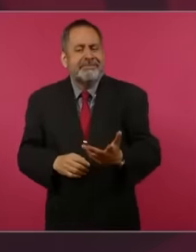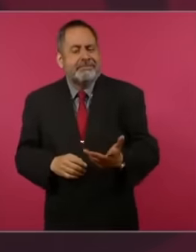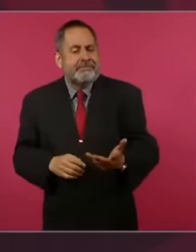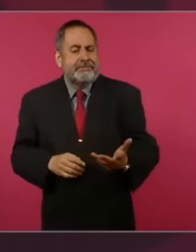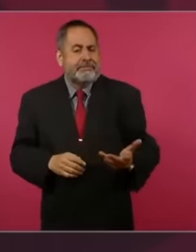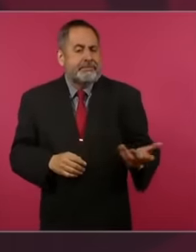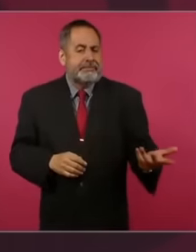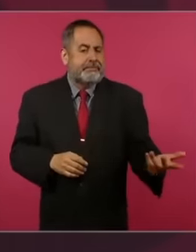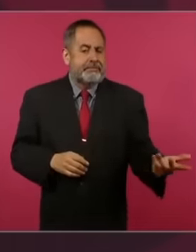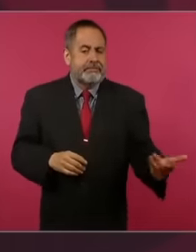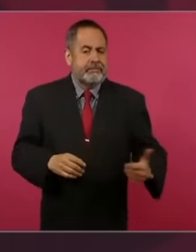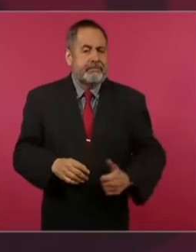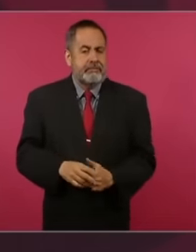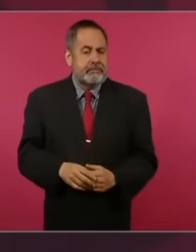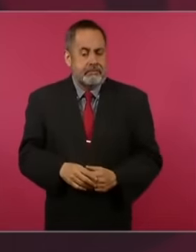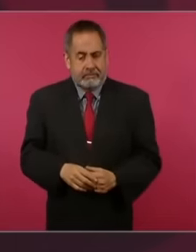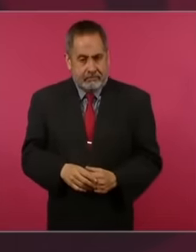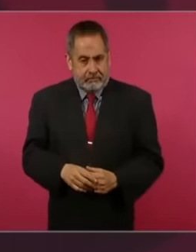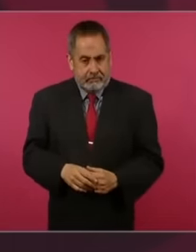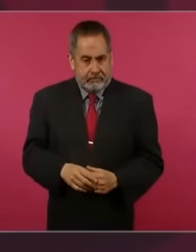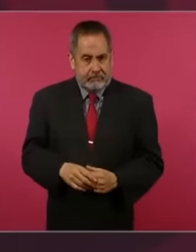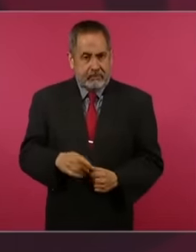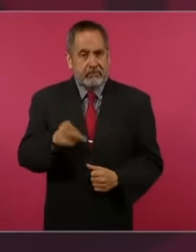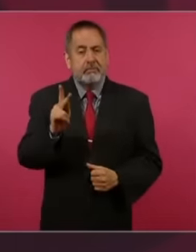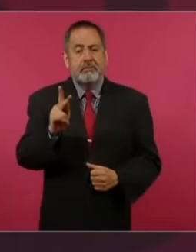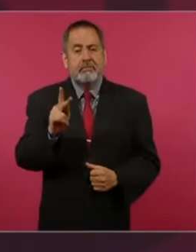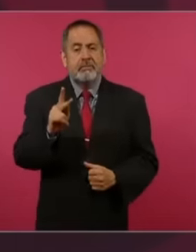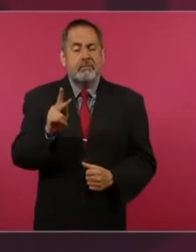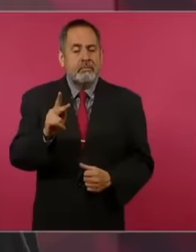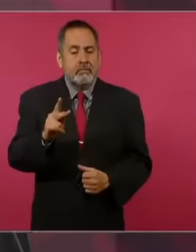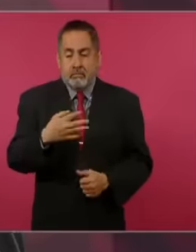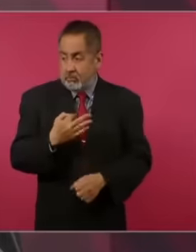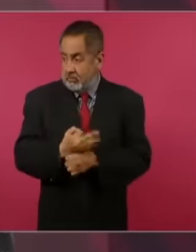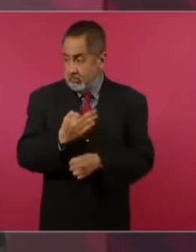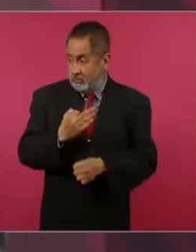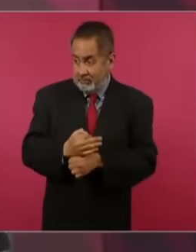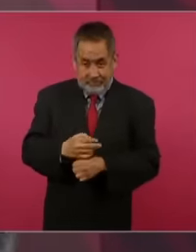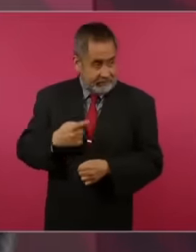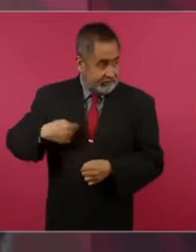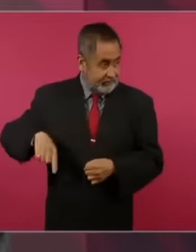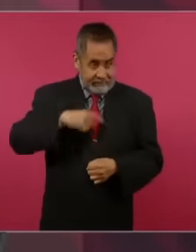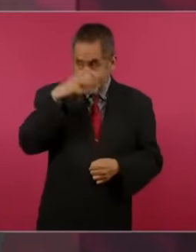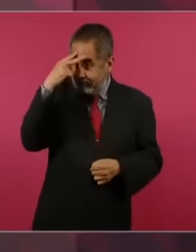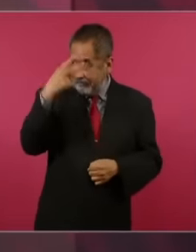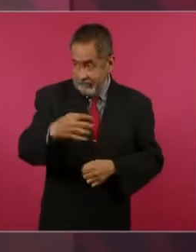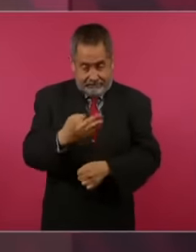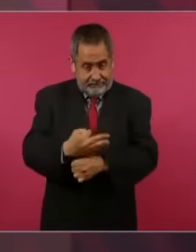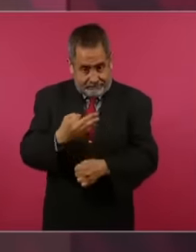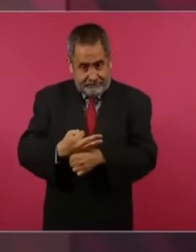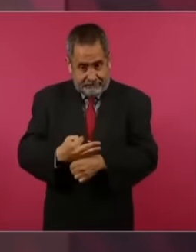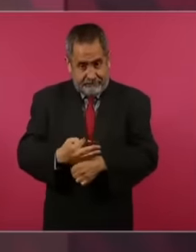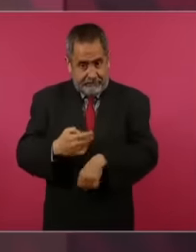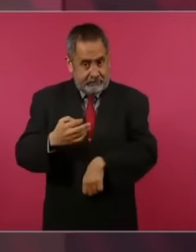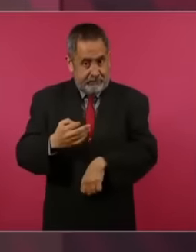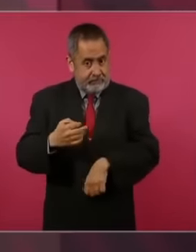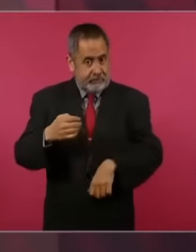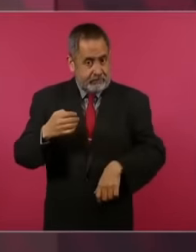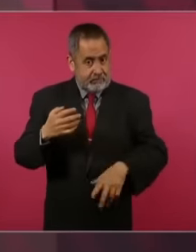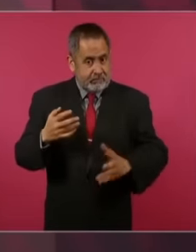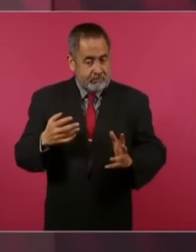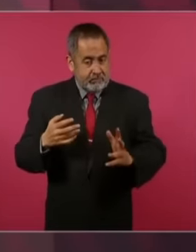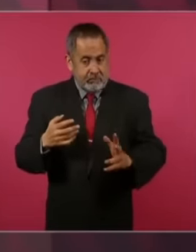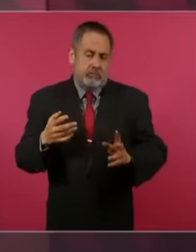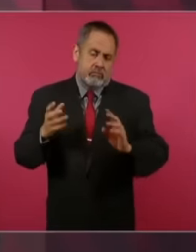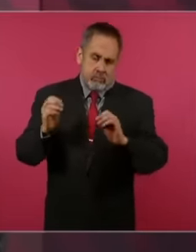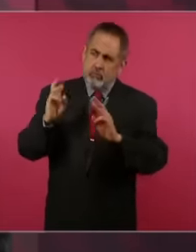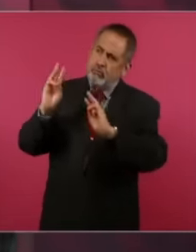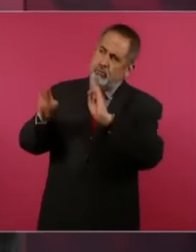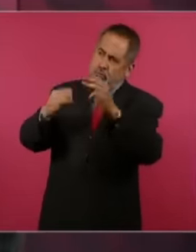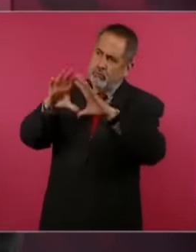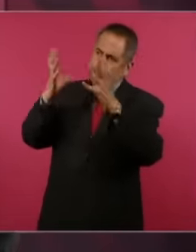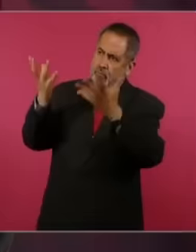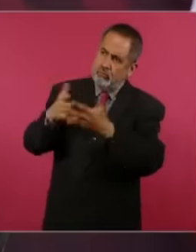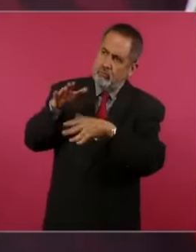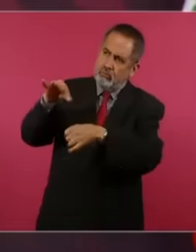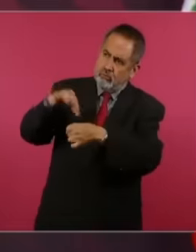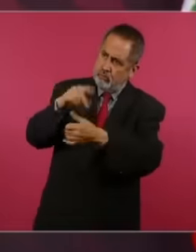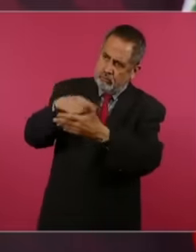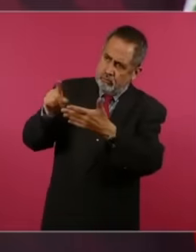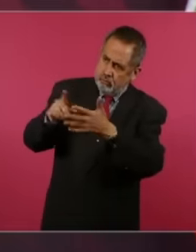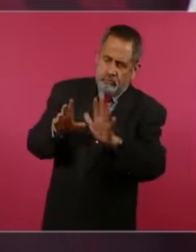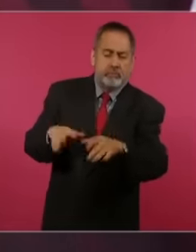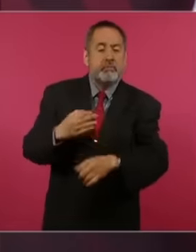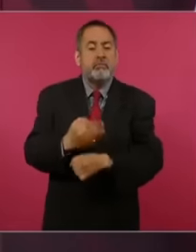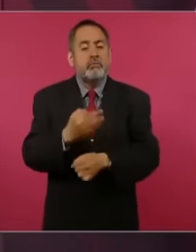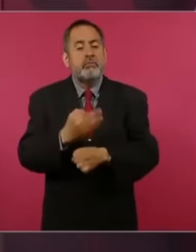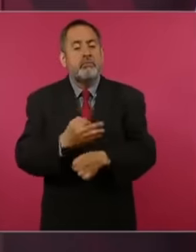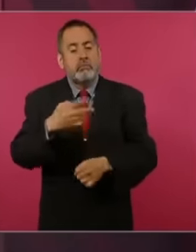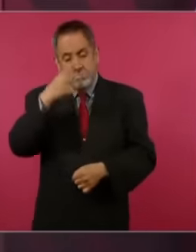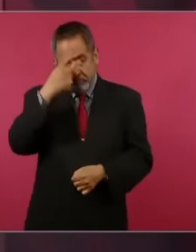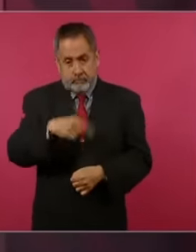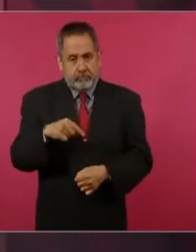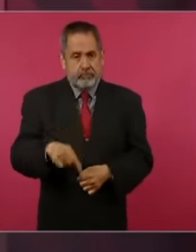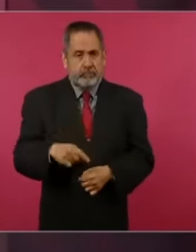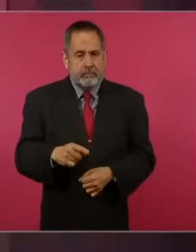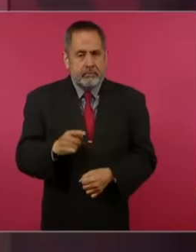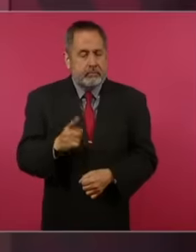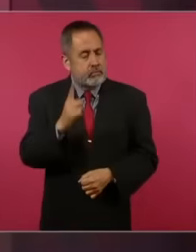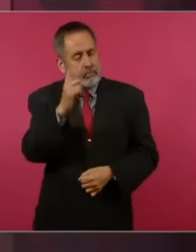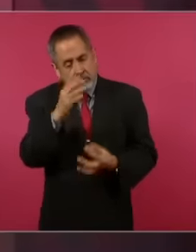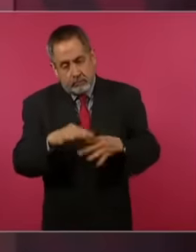that in moments like this, in the case of our country and in the world, reflection,